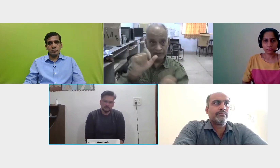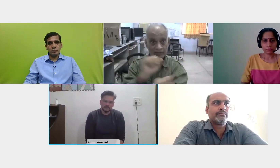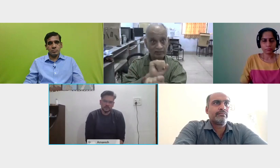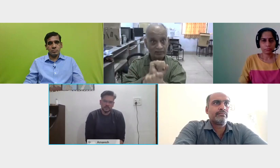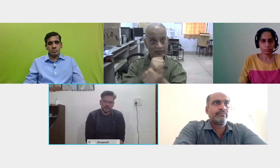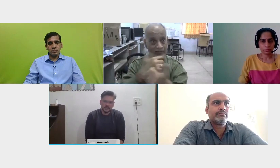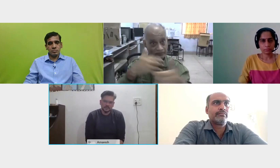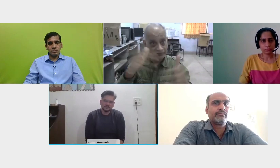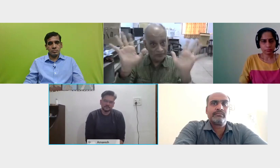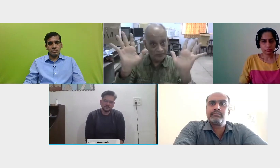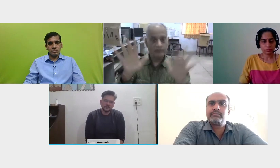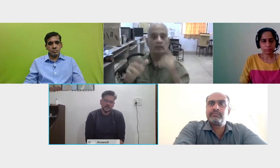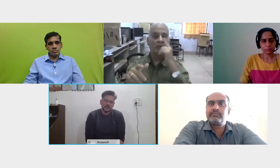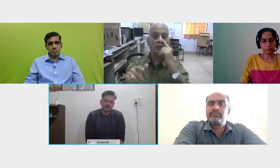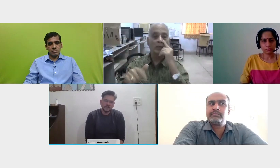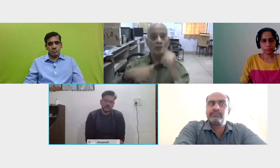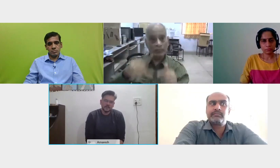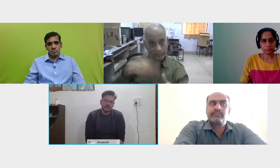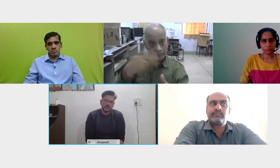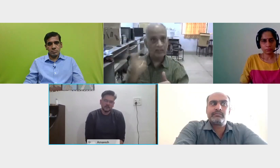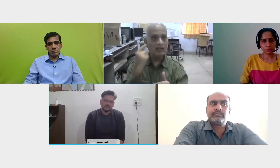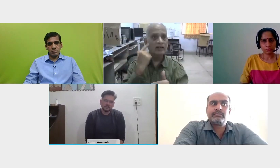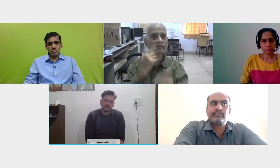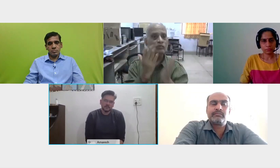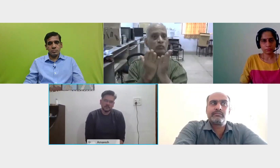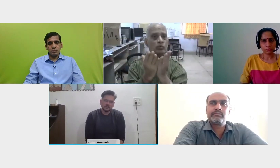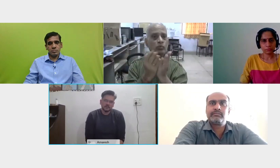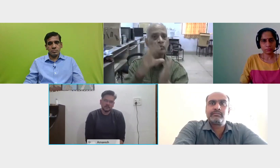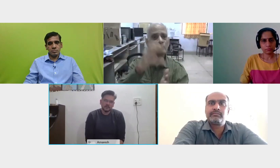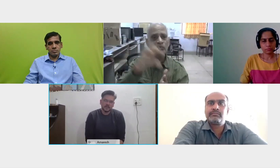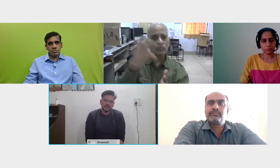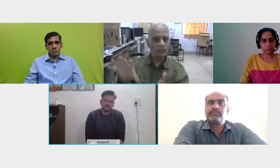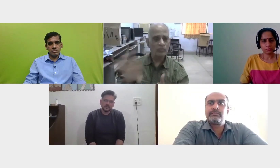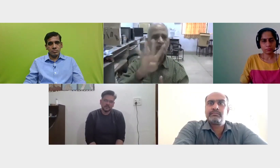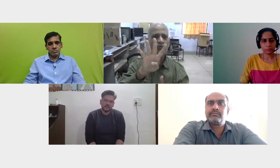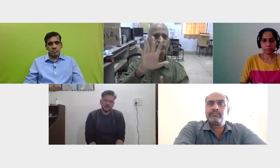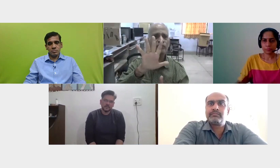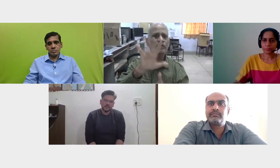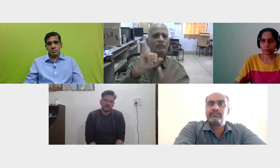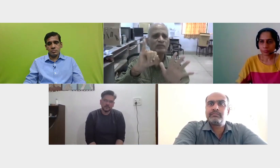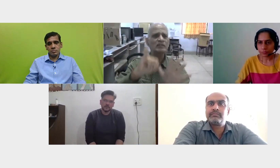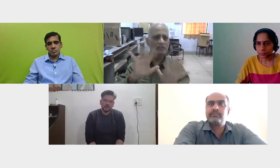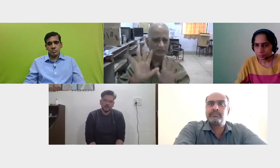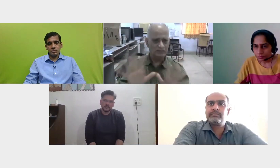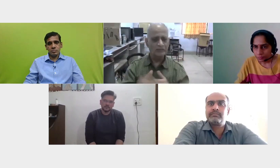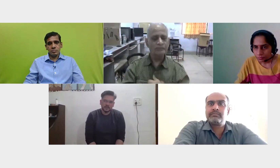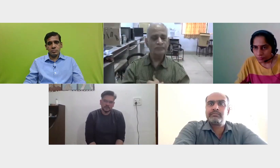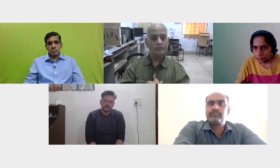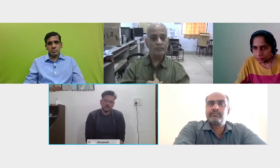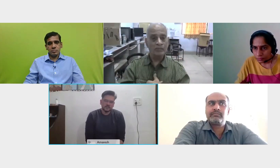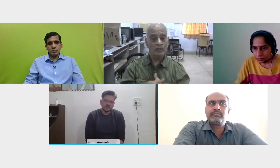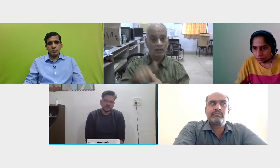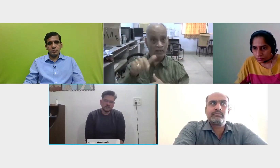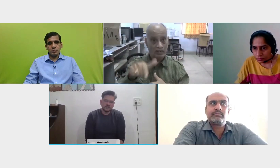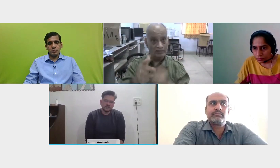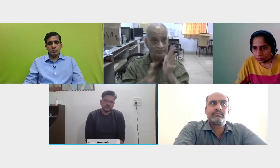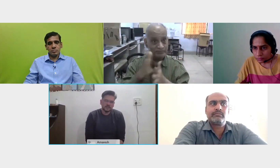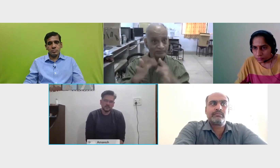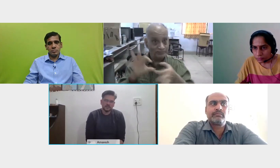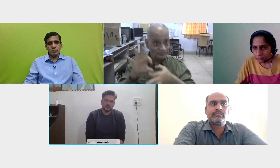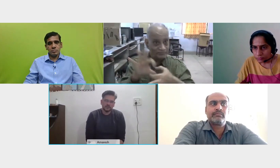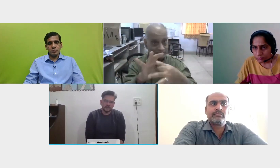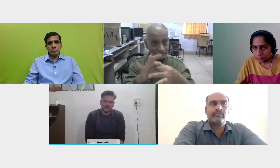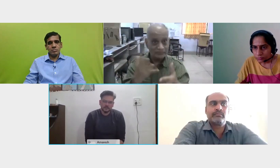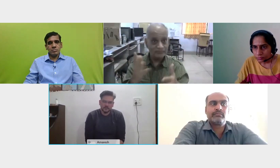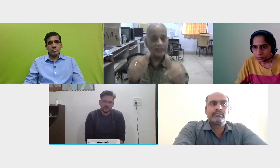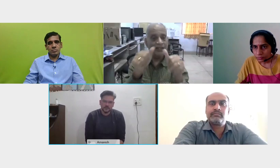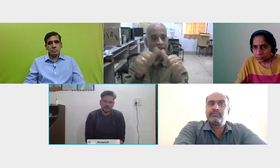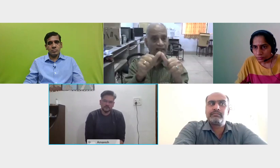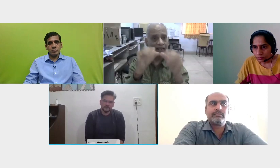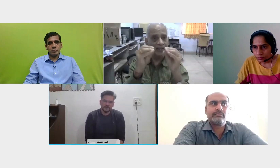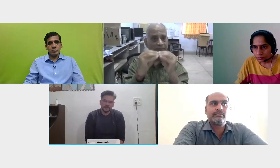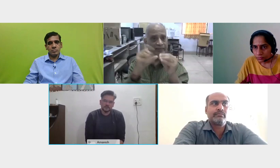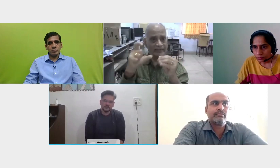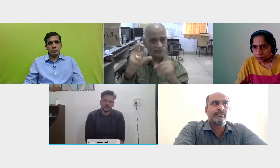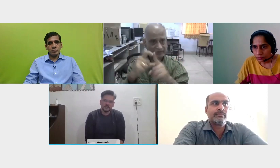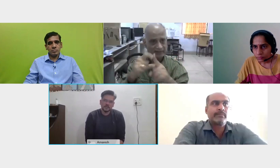In 1947 after we got our independence we just had very few schools at that point of time,